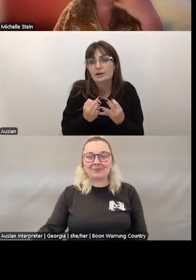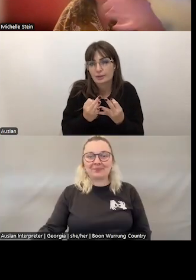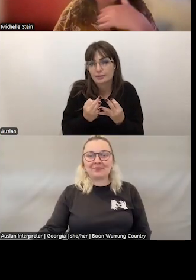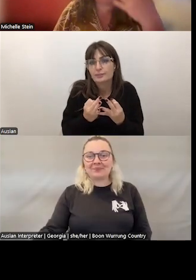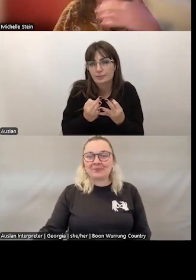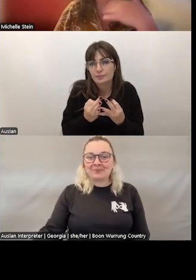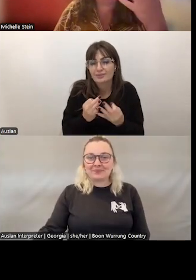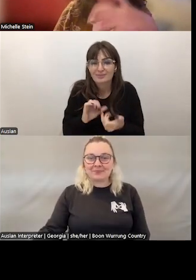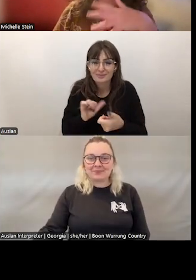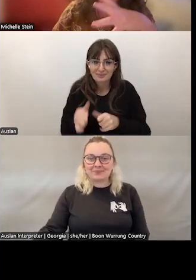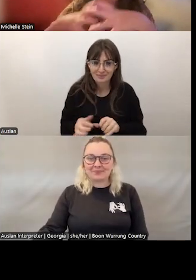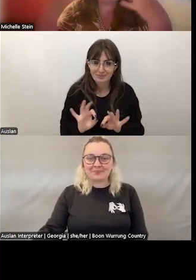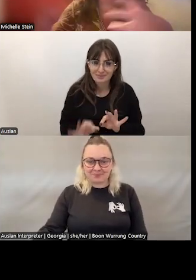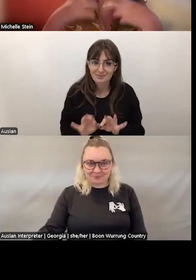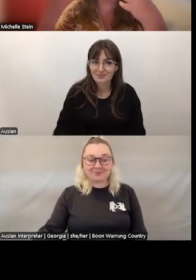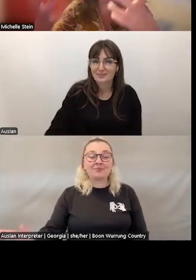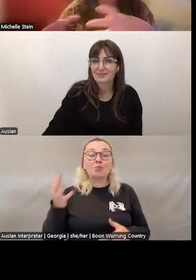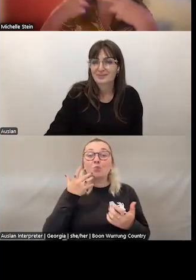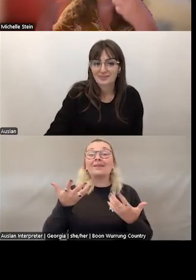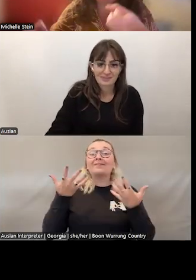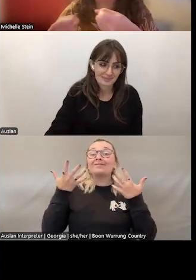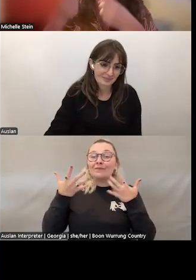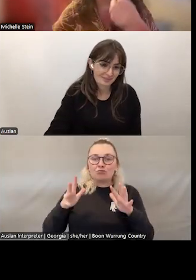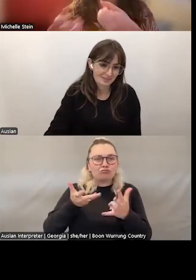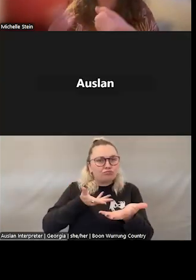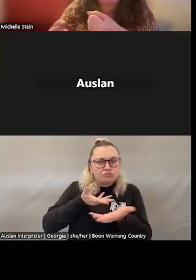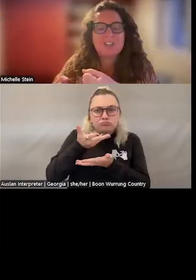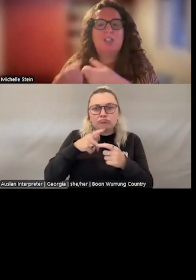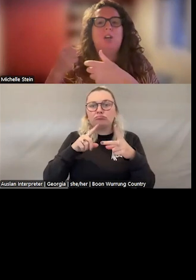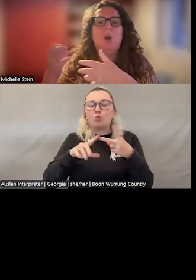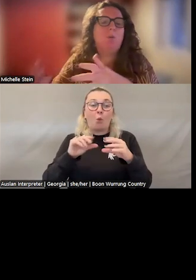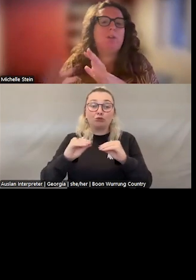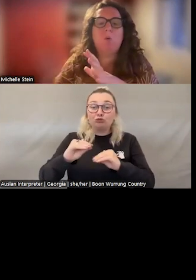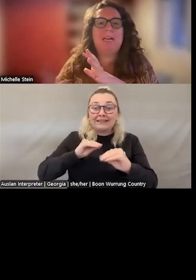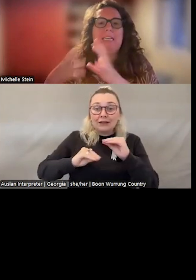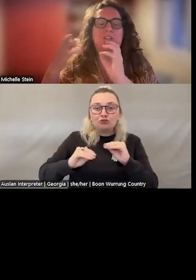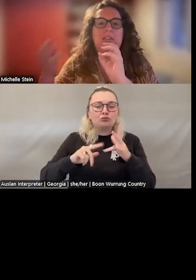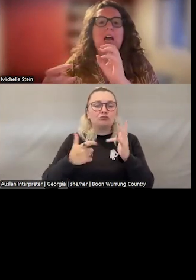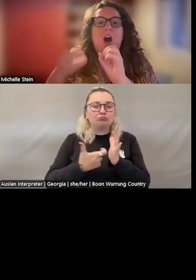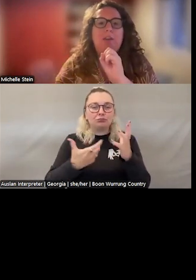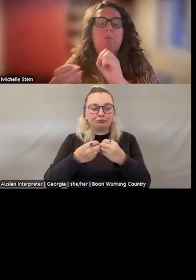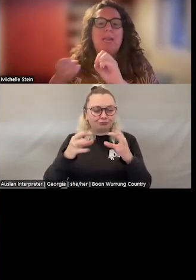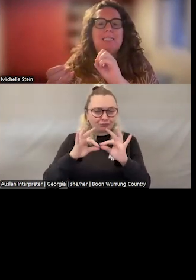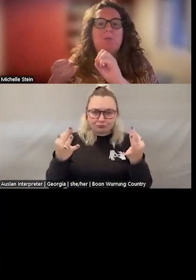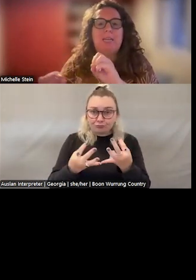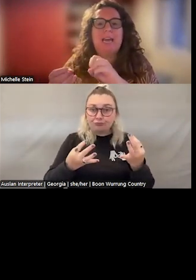After I have had an interaction or a transaction with an organisation, are there ways in which we